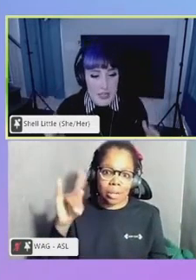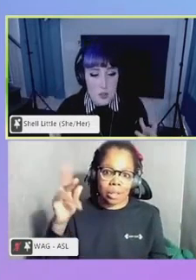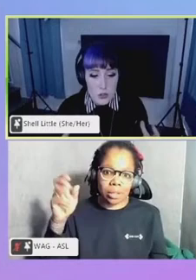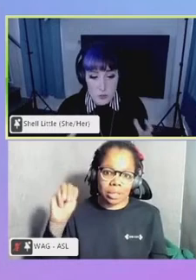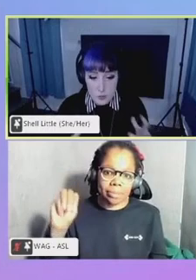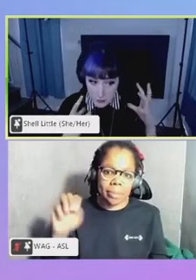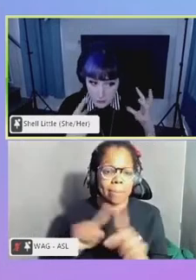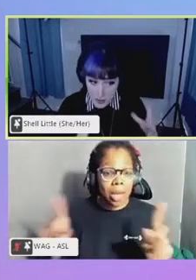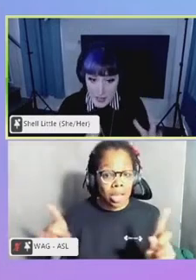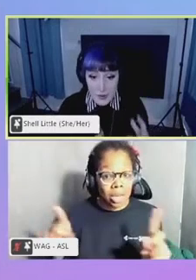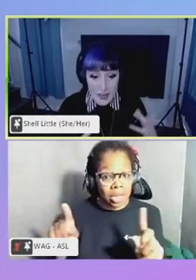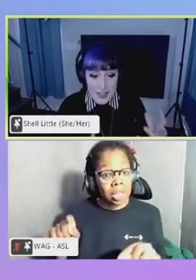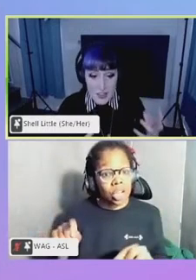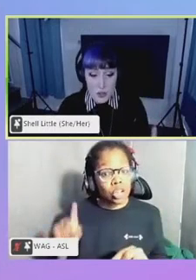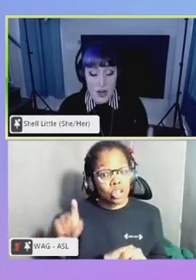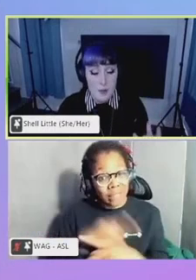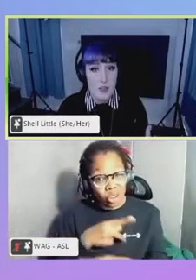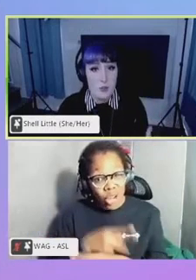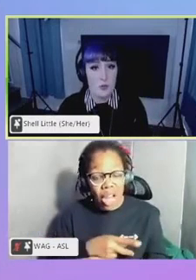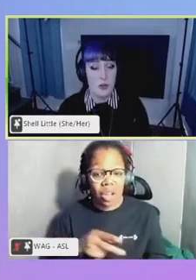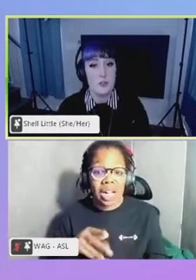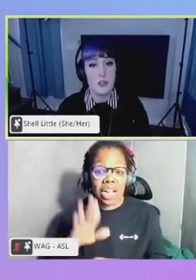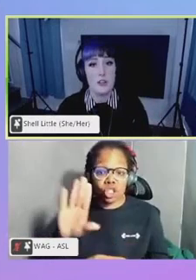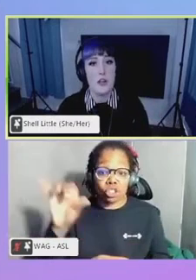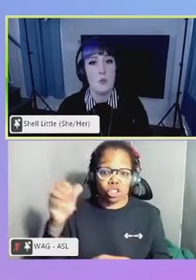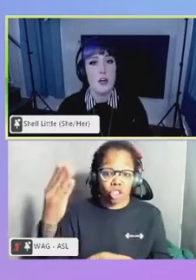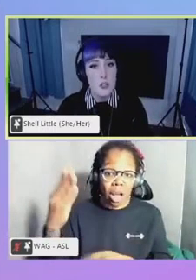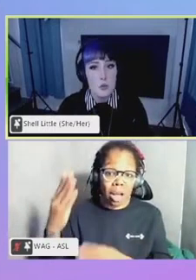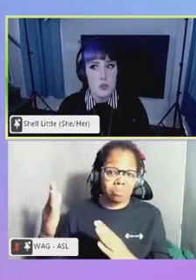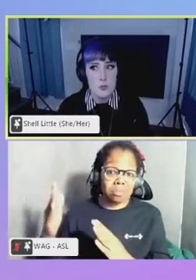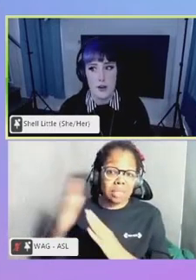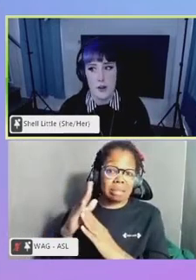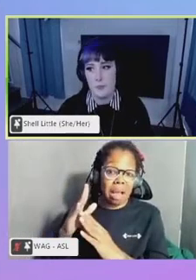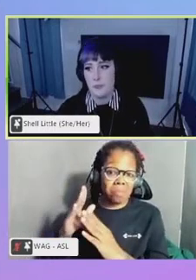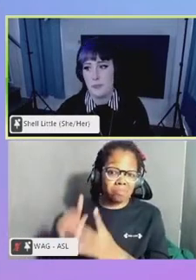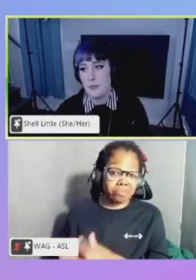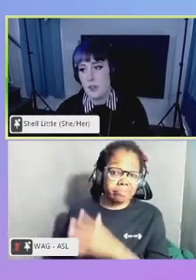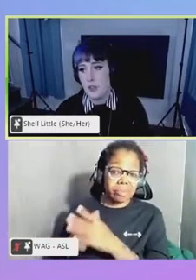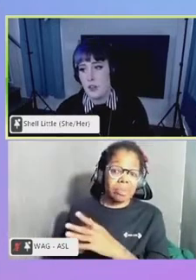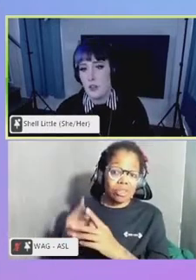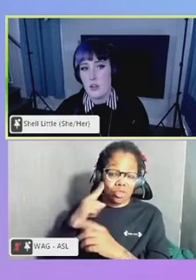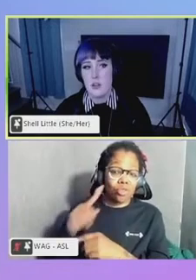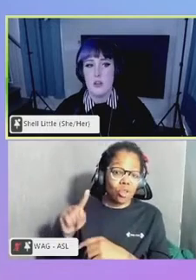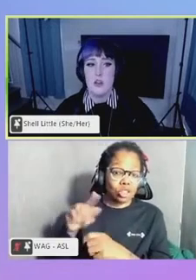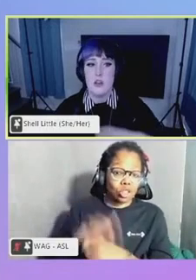thinking in therapy? Verse comes to worst, might be time to reevaluate your job. If you have the